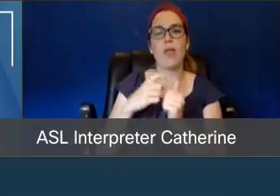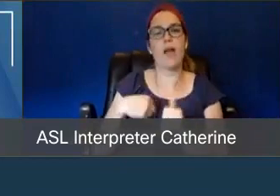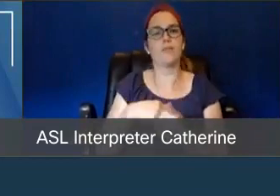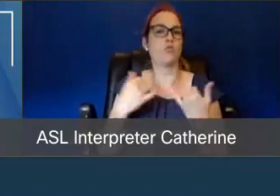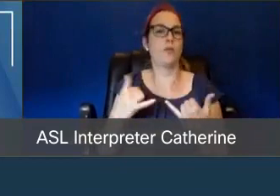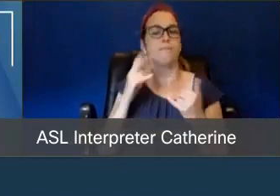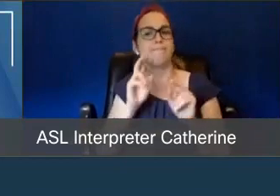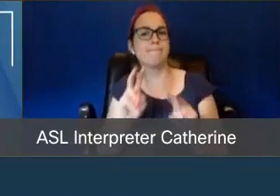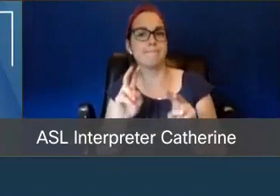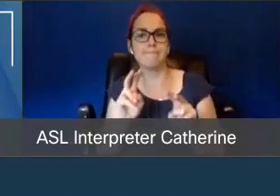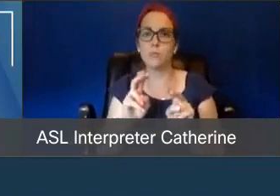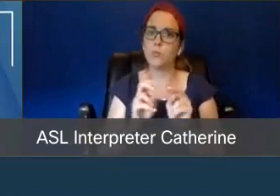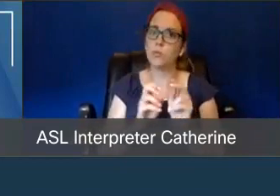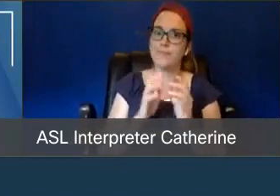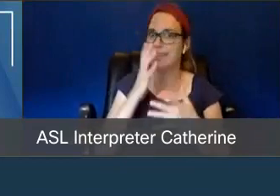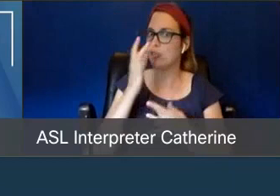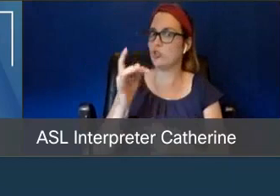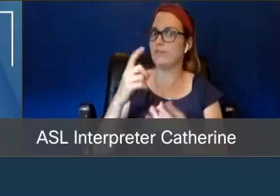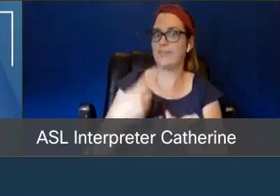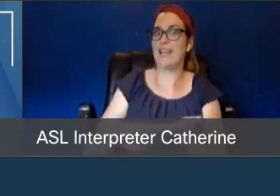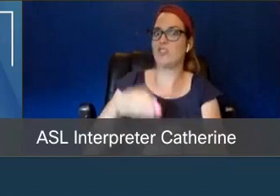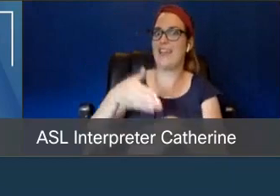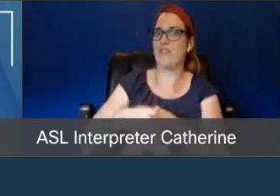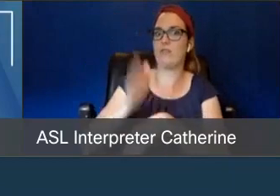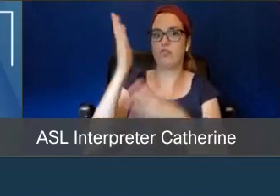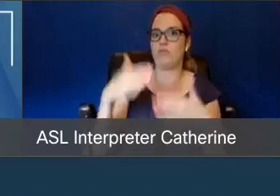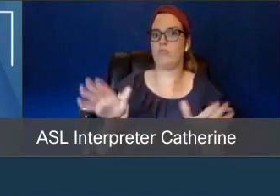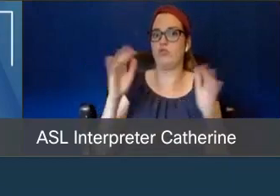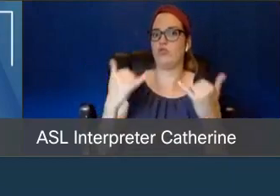following today's presentations. Then as always, I'd like to thank the GAINS Center staff